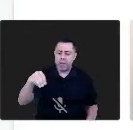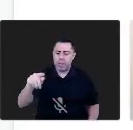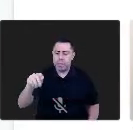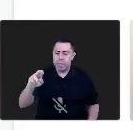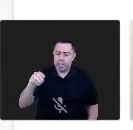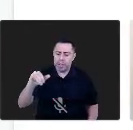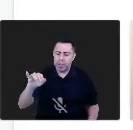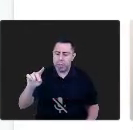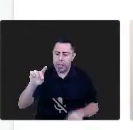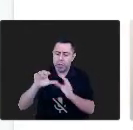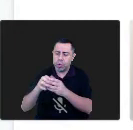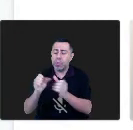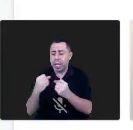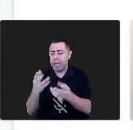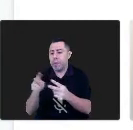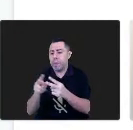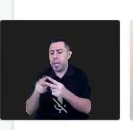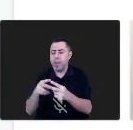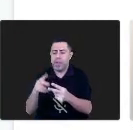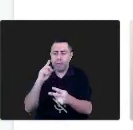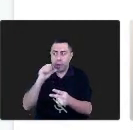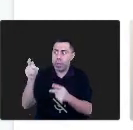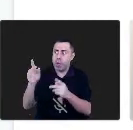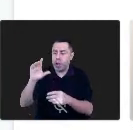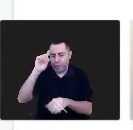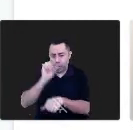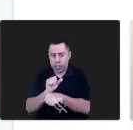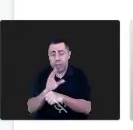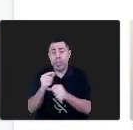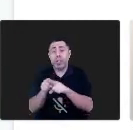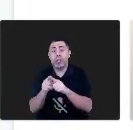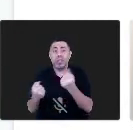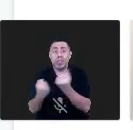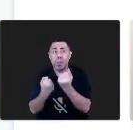support and community is so important during this time um and having someone keep you accountable